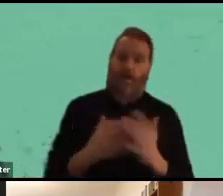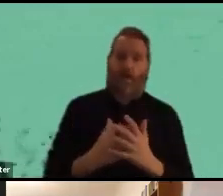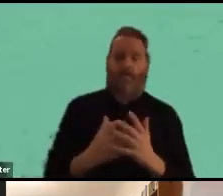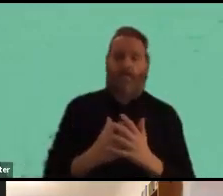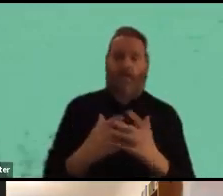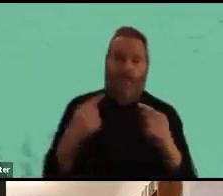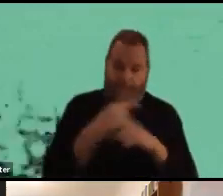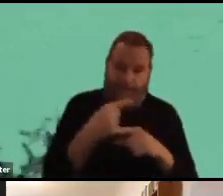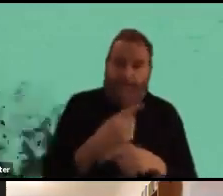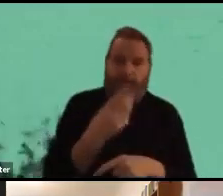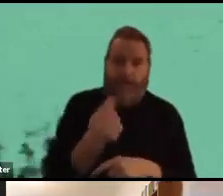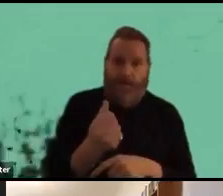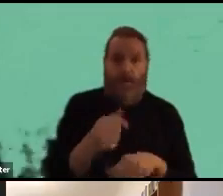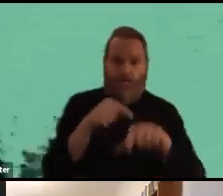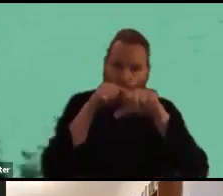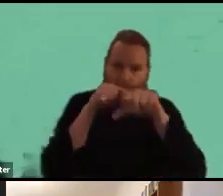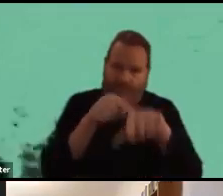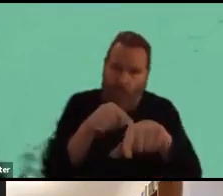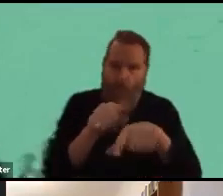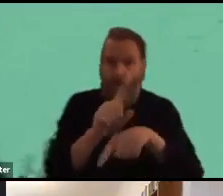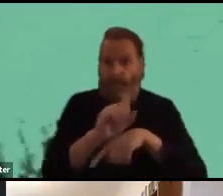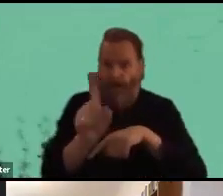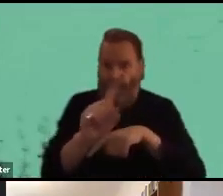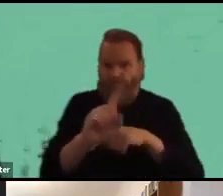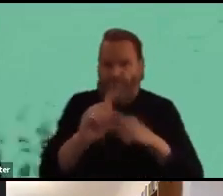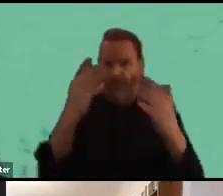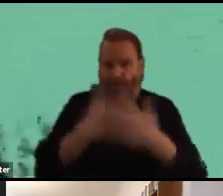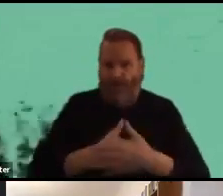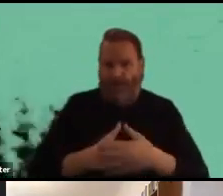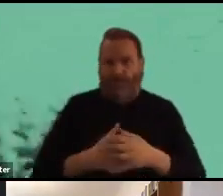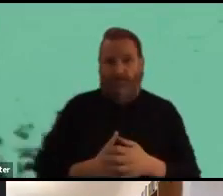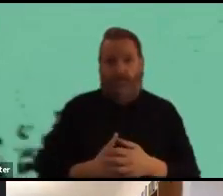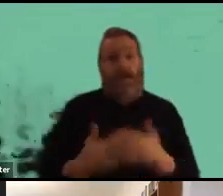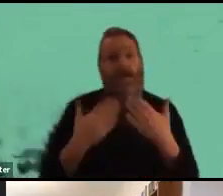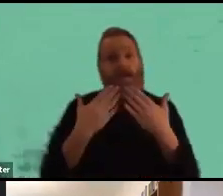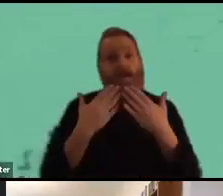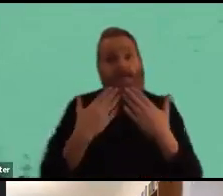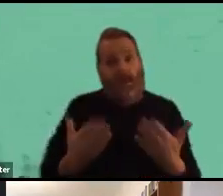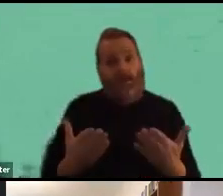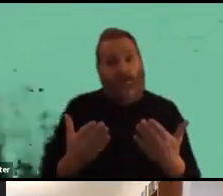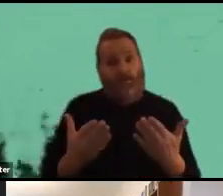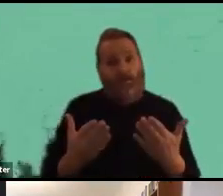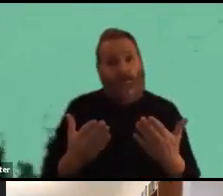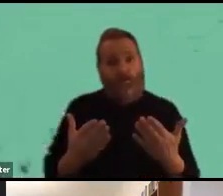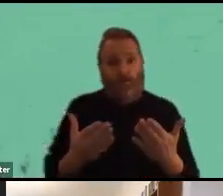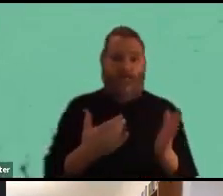we follow up those after tonight uh thank you a huge thanks my thanks to Rachel and Mark because